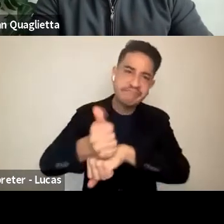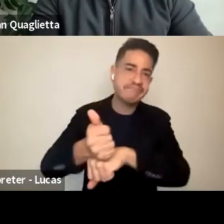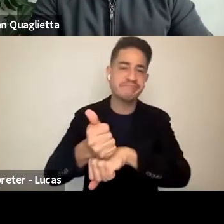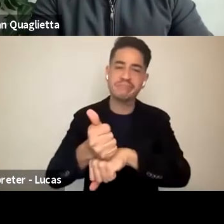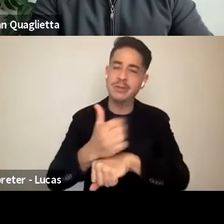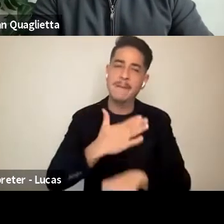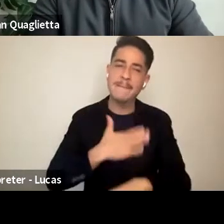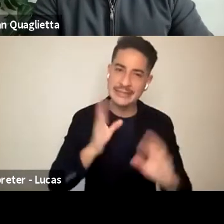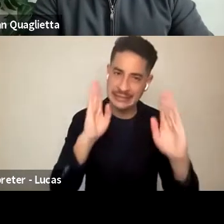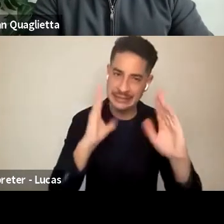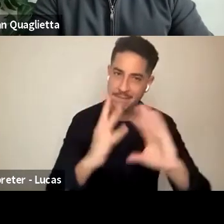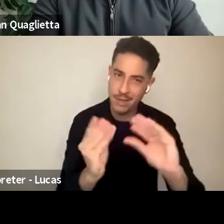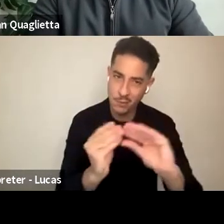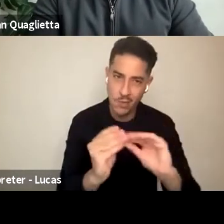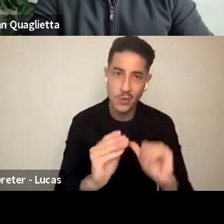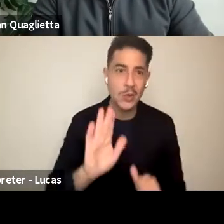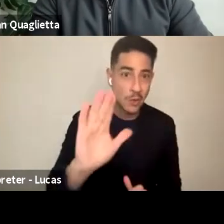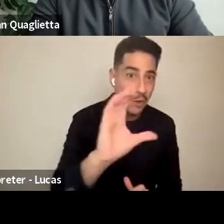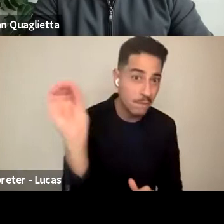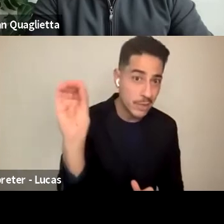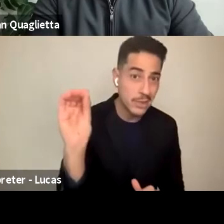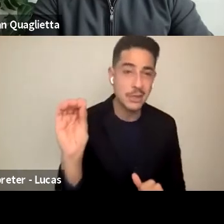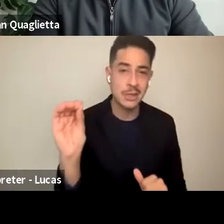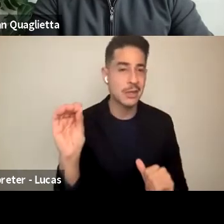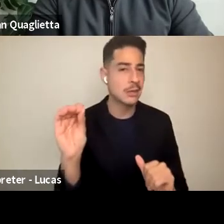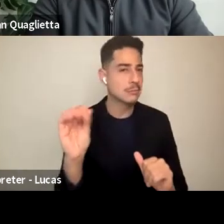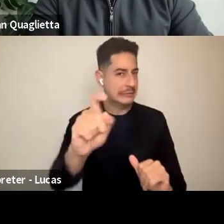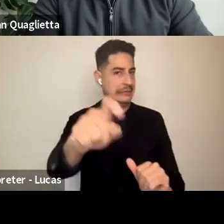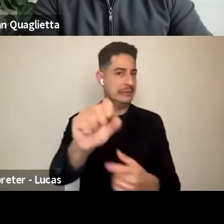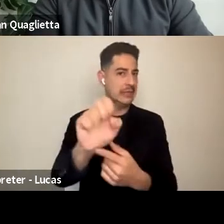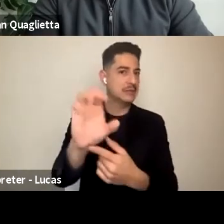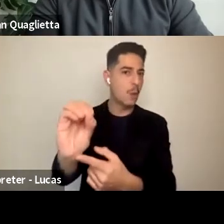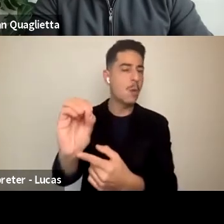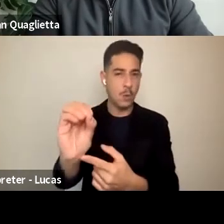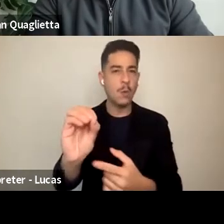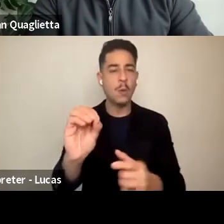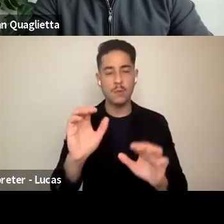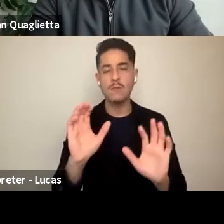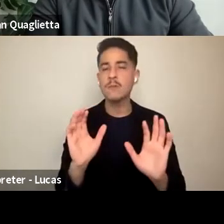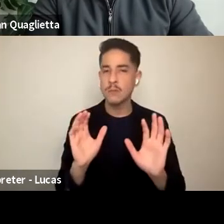So I think understanding who needs and who doesn't on the enterprise level for sure.